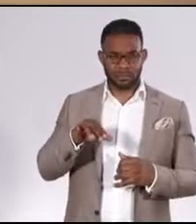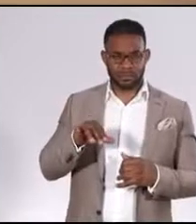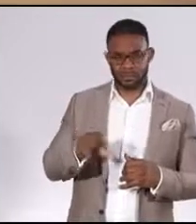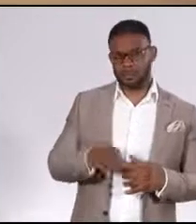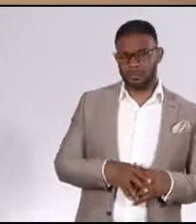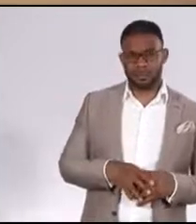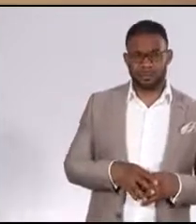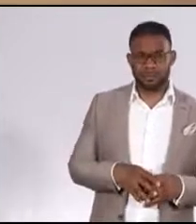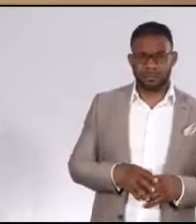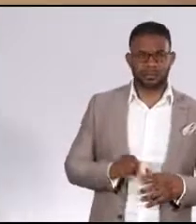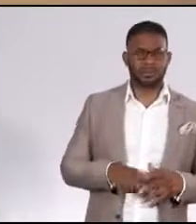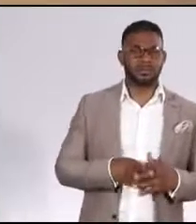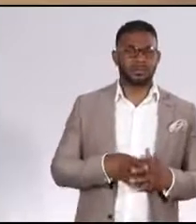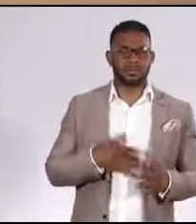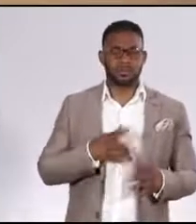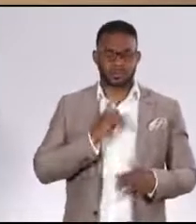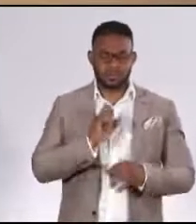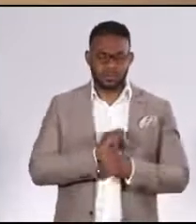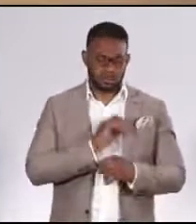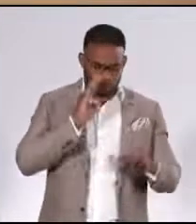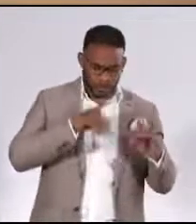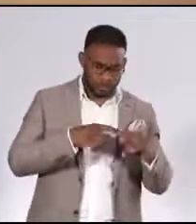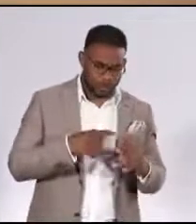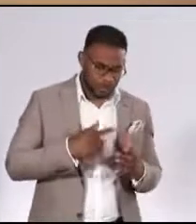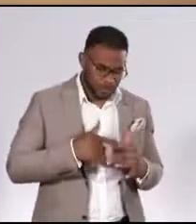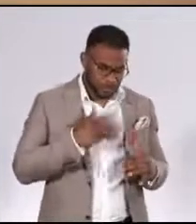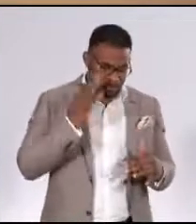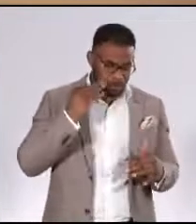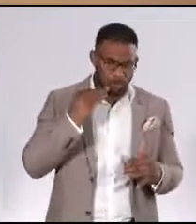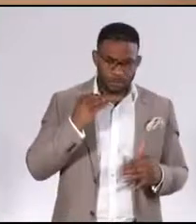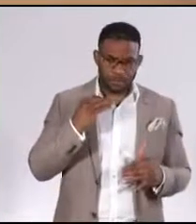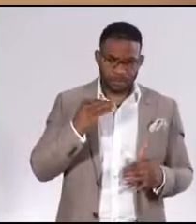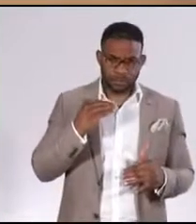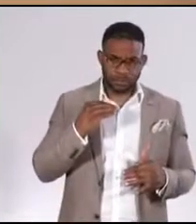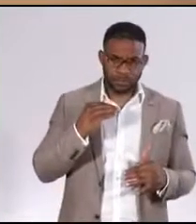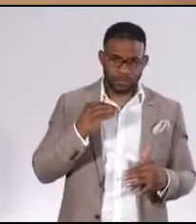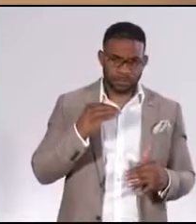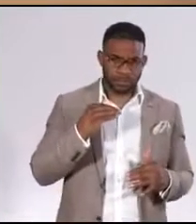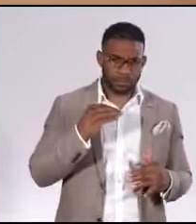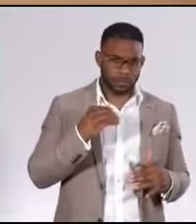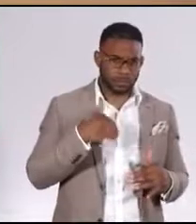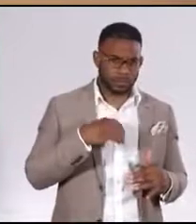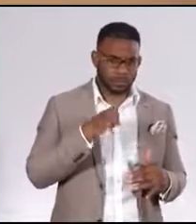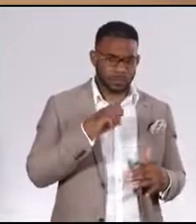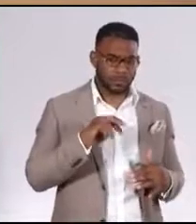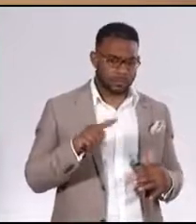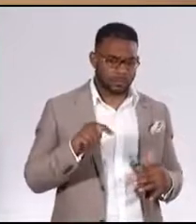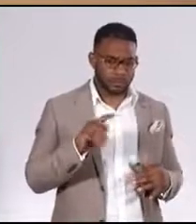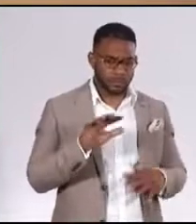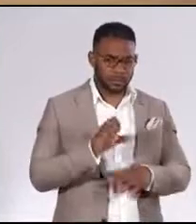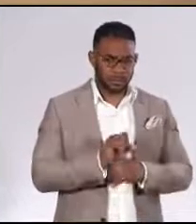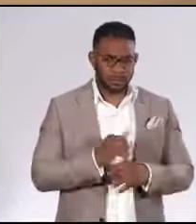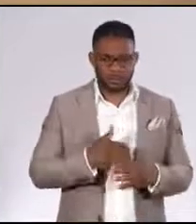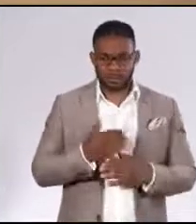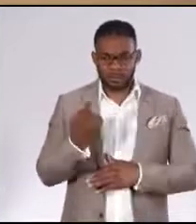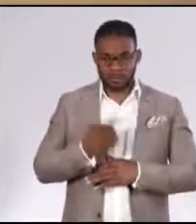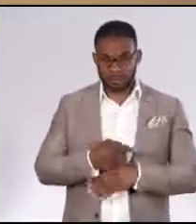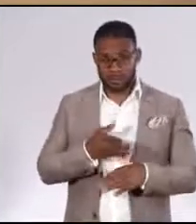I started feeling really worried about what I was experiencing. I had an ent appointment the following day after I came home.